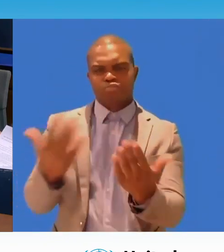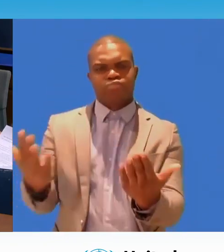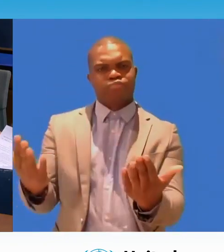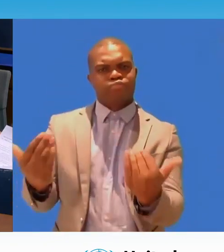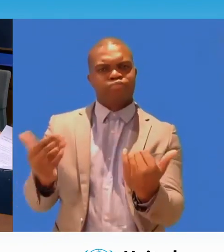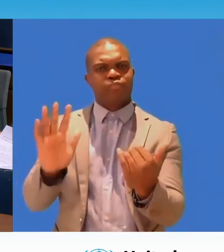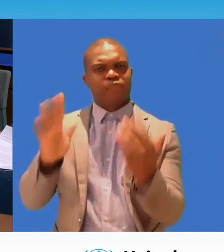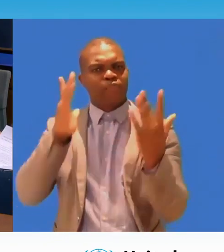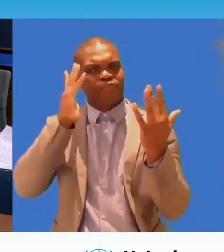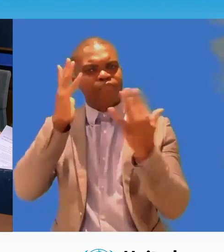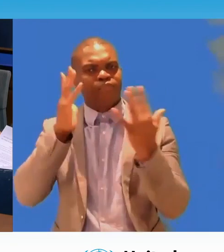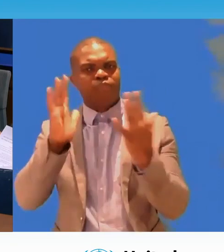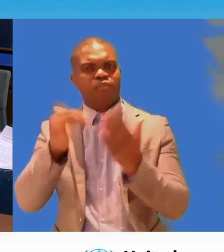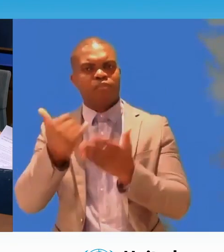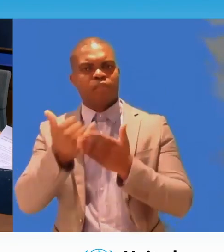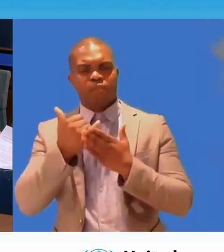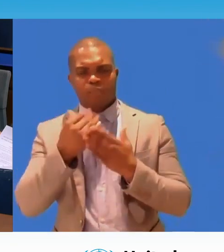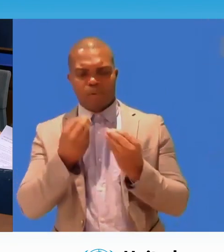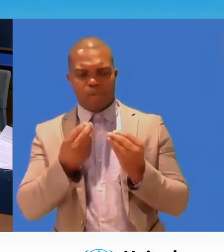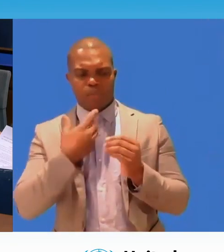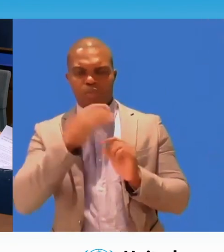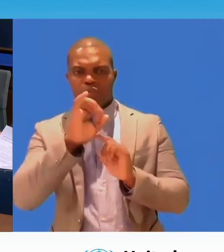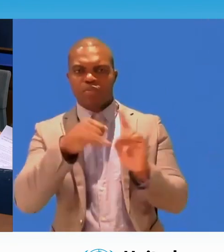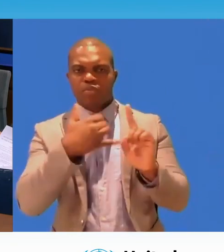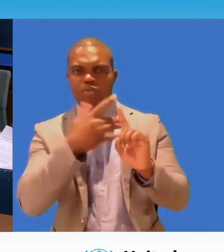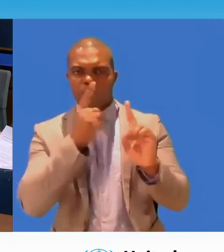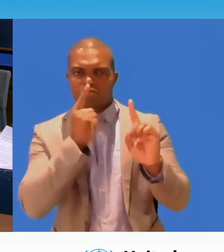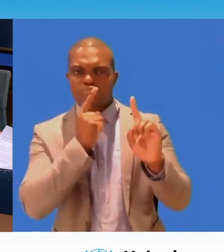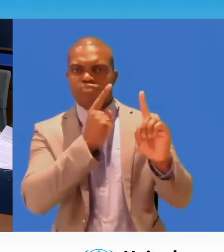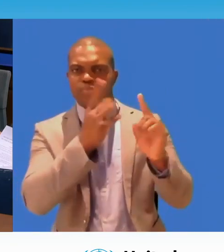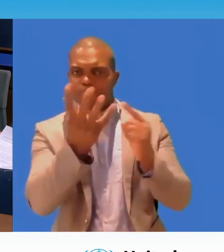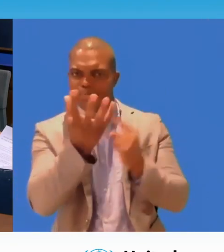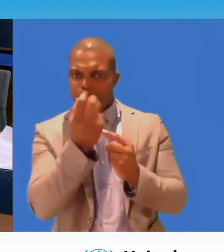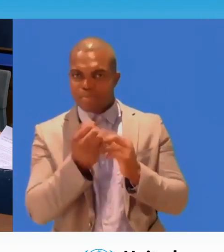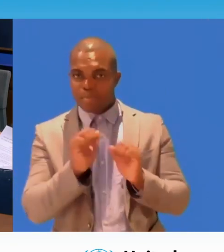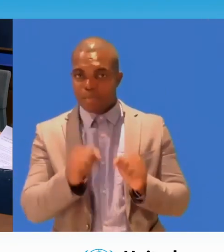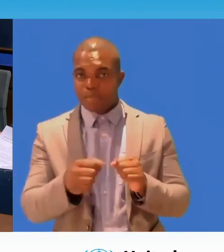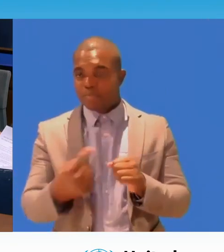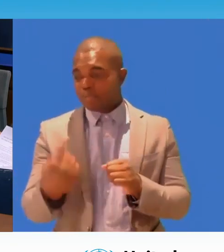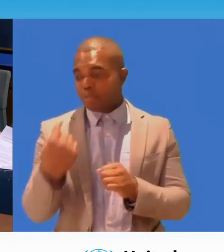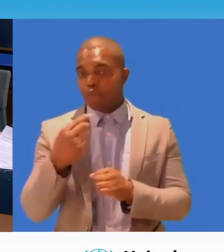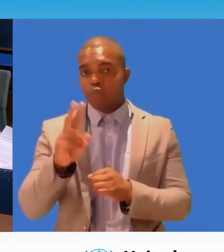Monday and is contributing to production of the executive summary of the report in a easy to